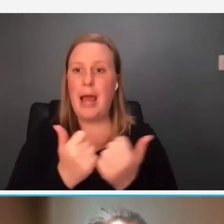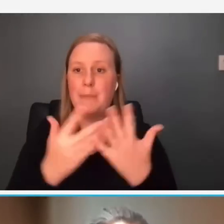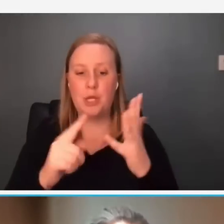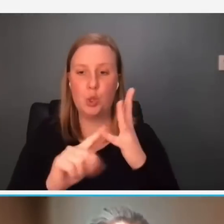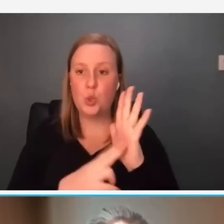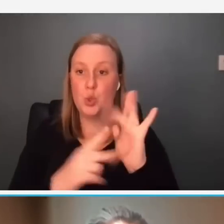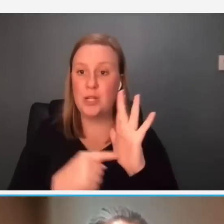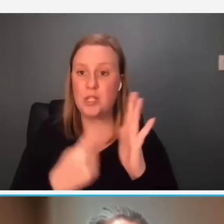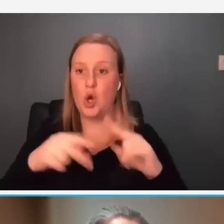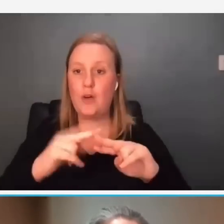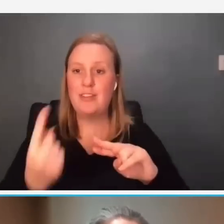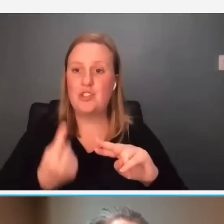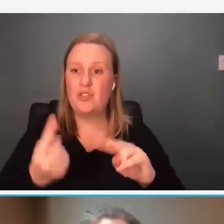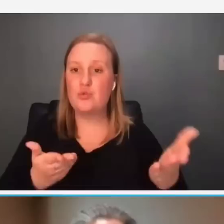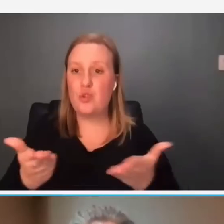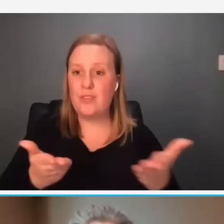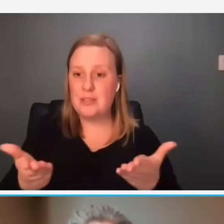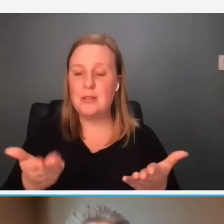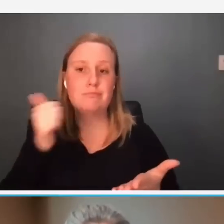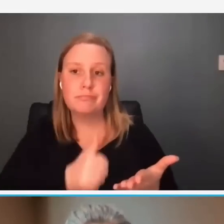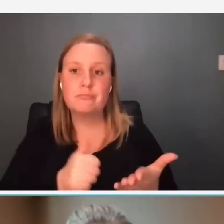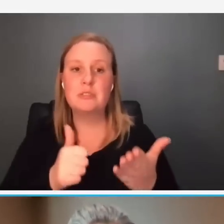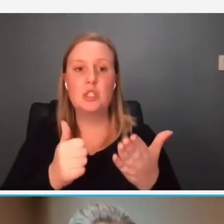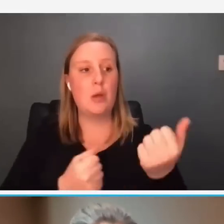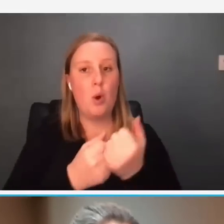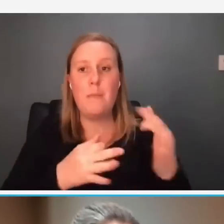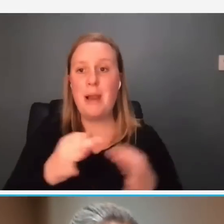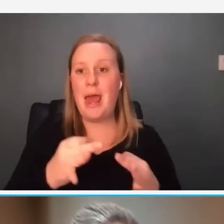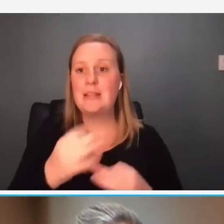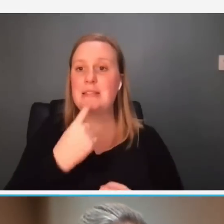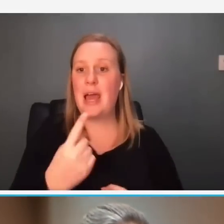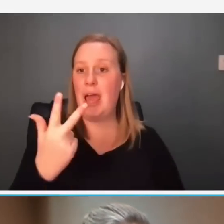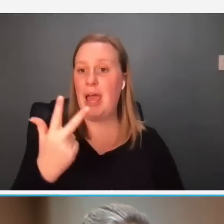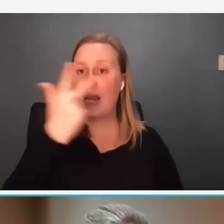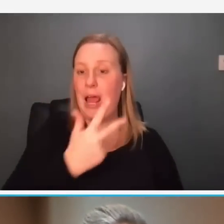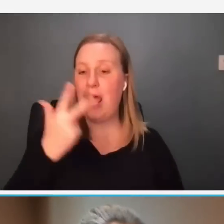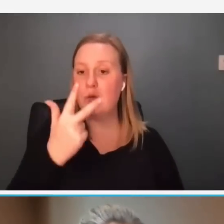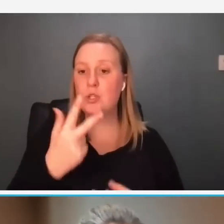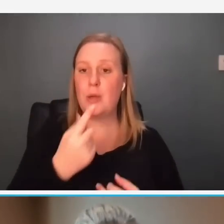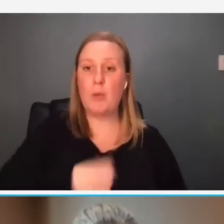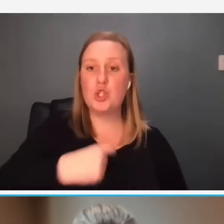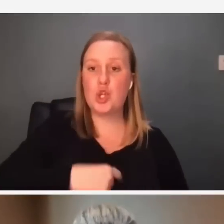So for example you might see a support plan with eight hours of personal care, two hours of domestic assistance etcetera.